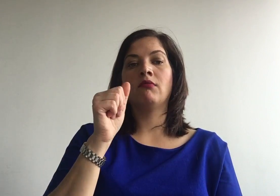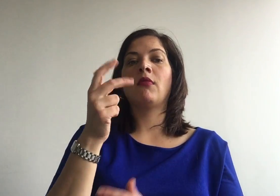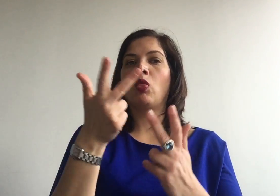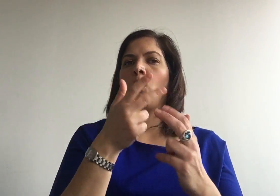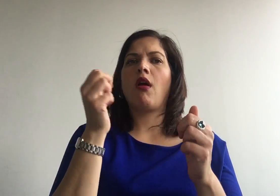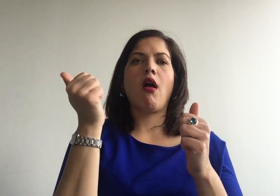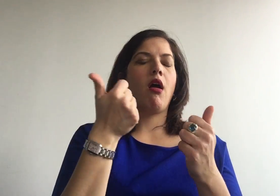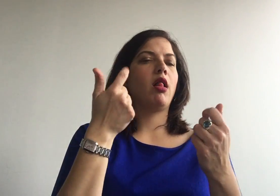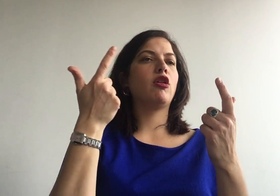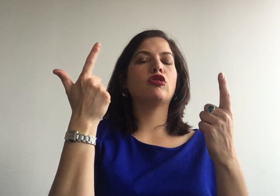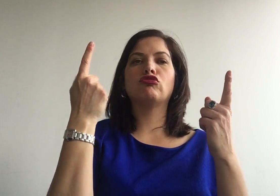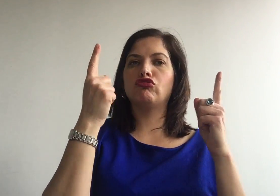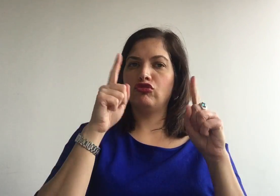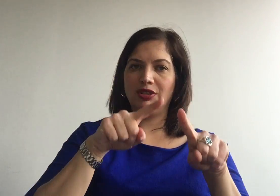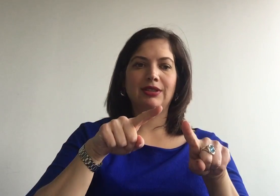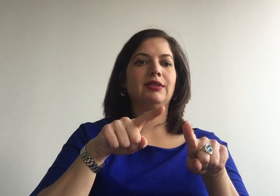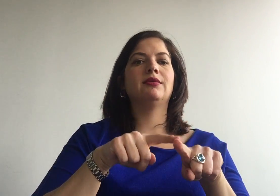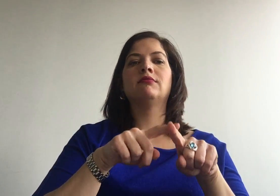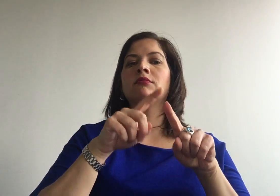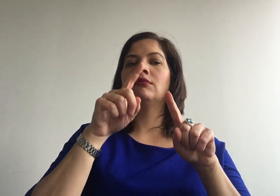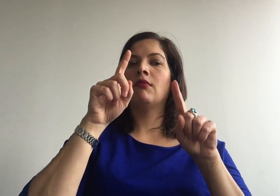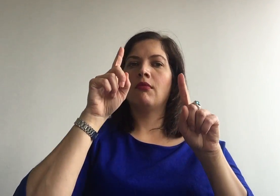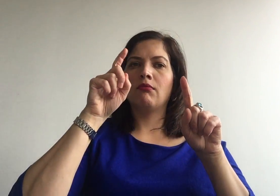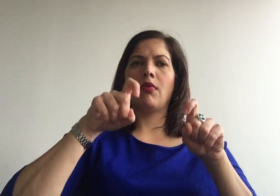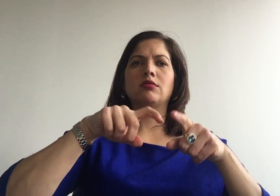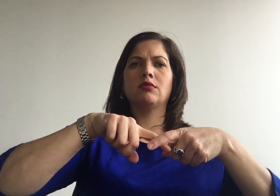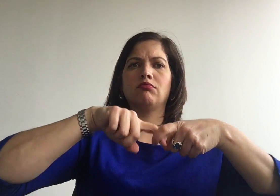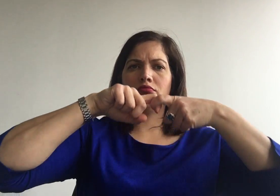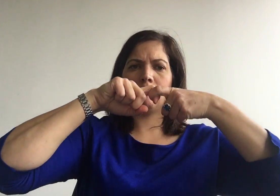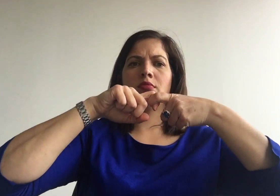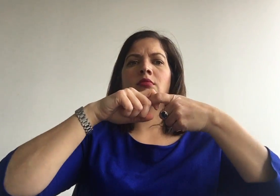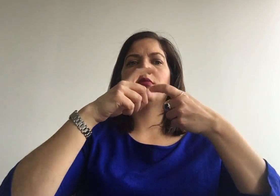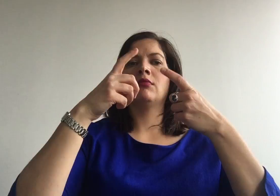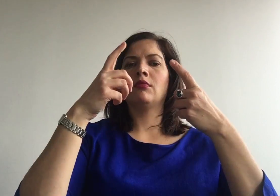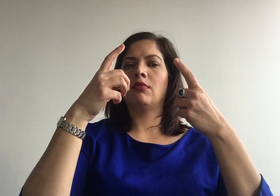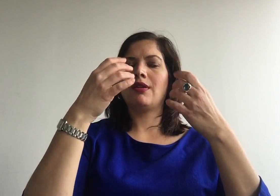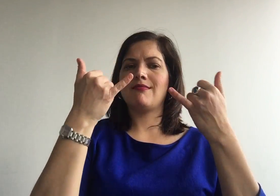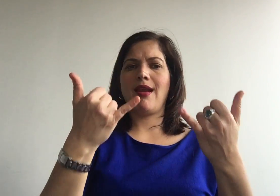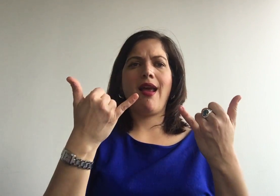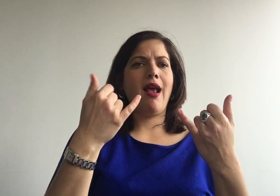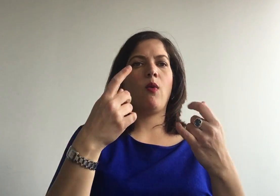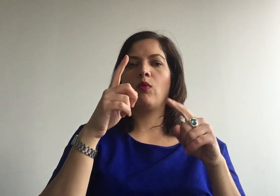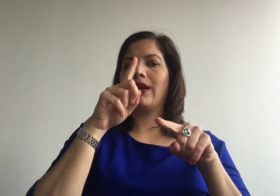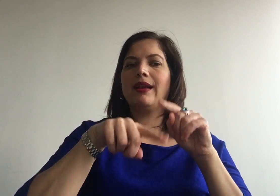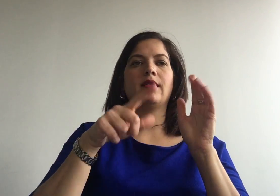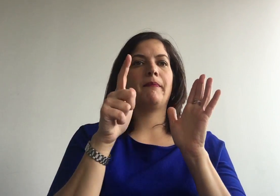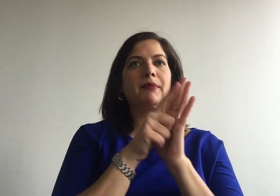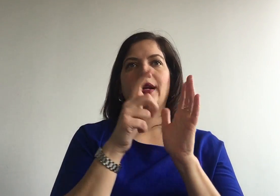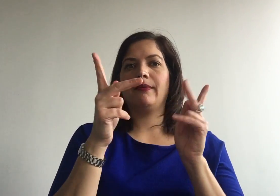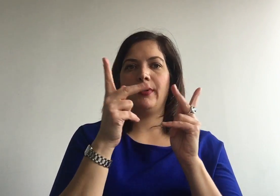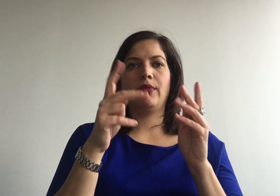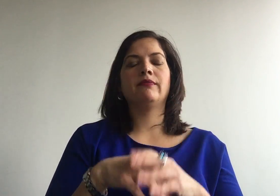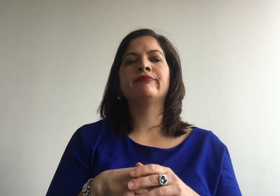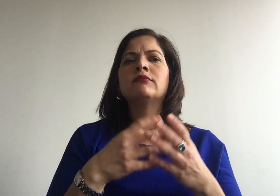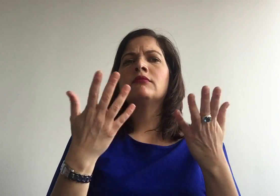All three judges agreed to continue to suspend the Muslim ban.